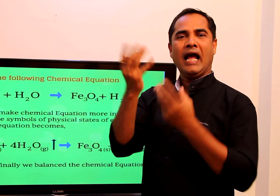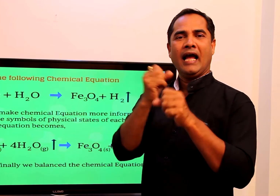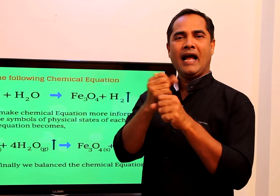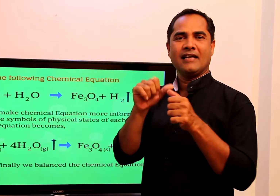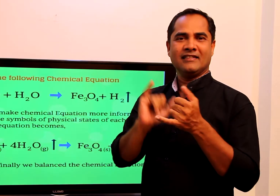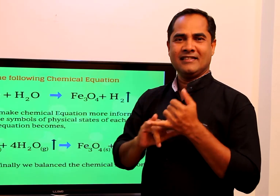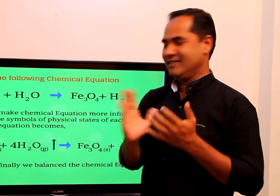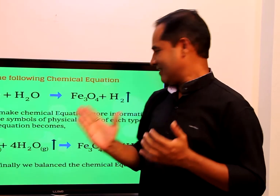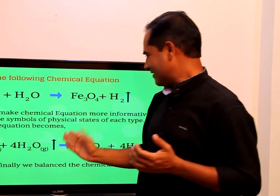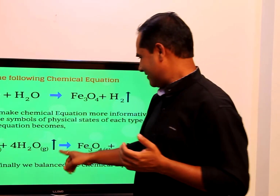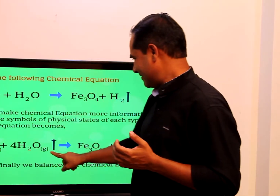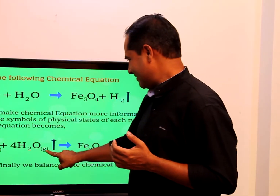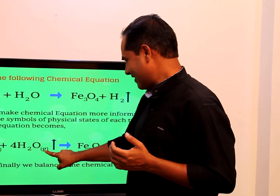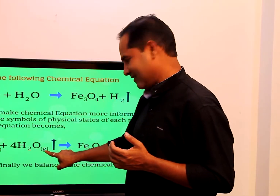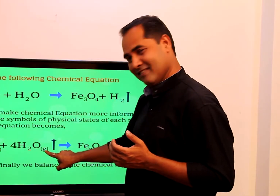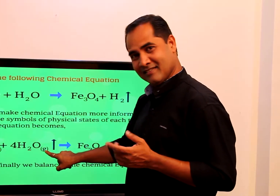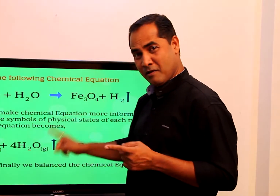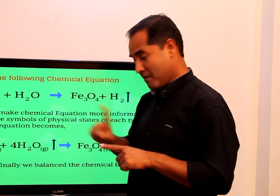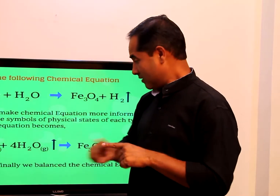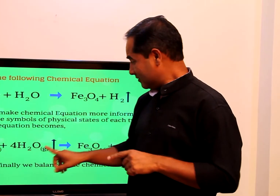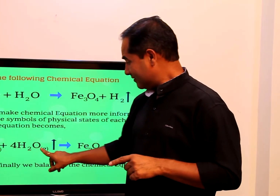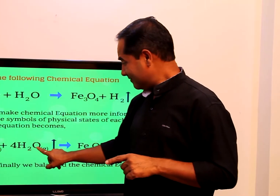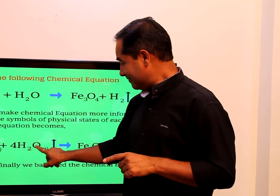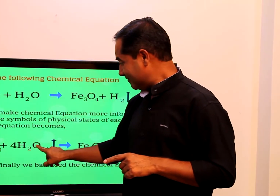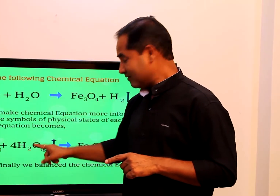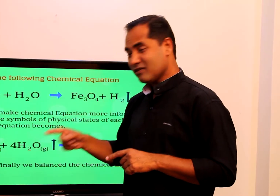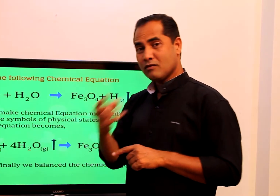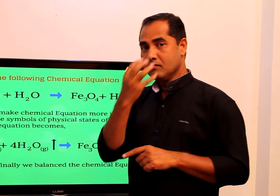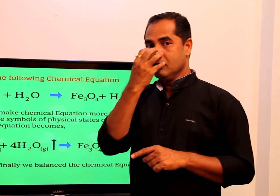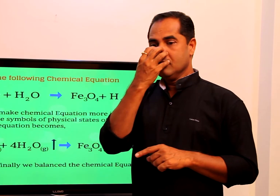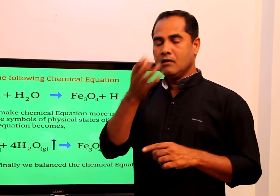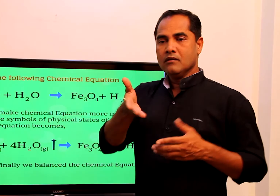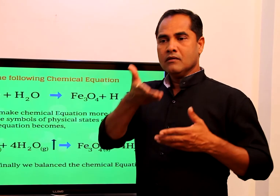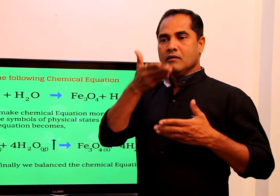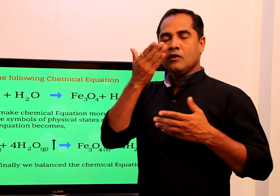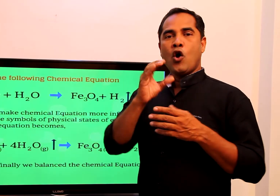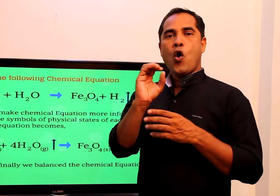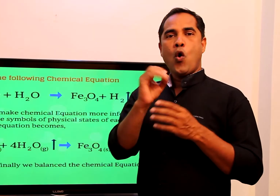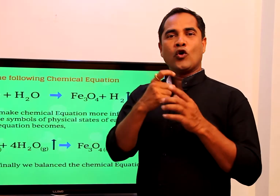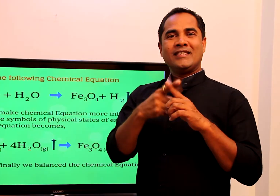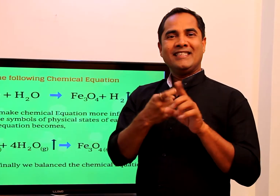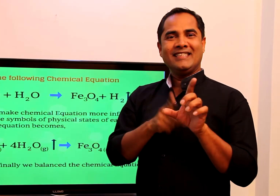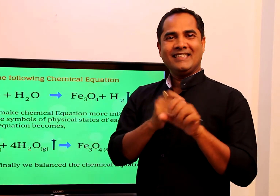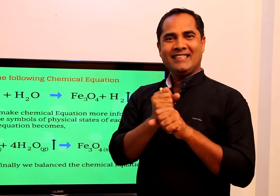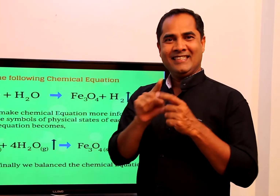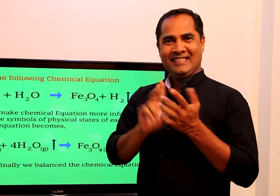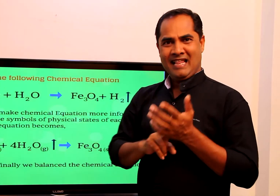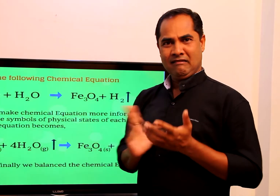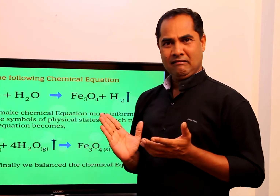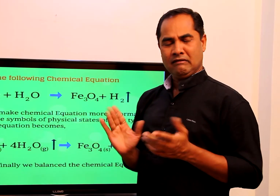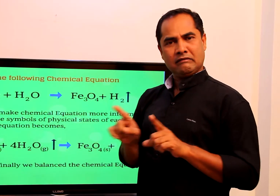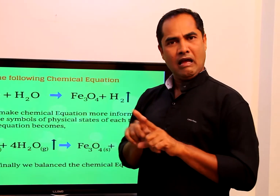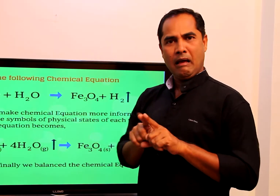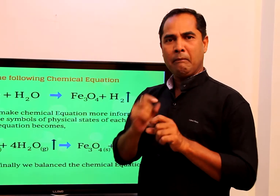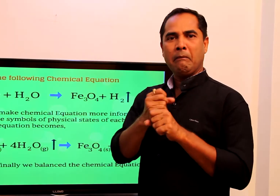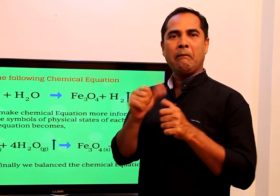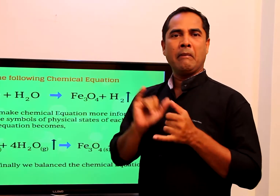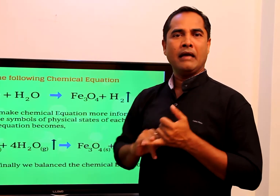the bracket that stands for 'gas'. Hydrogen and oxygen - both are gases as you know.